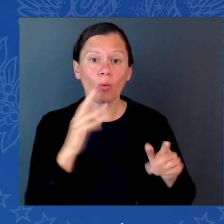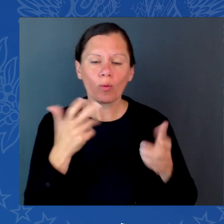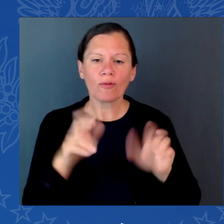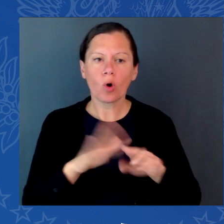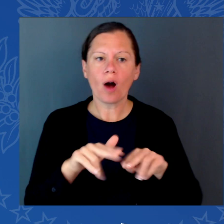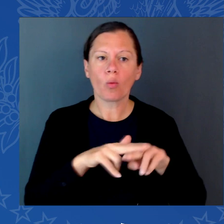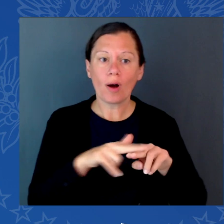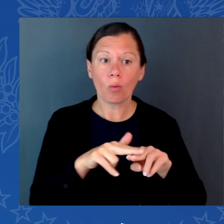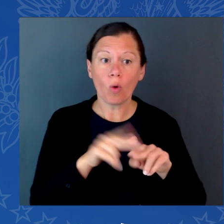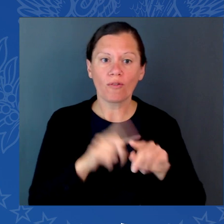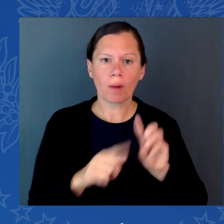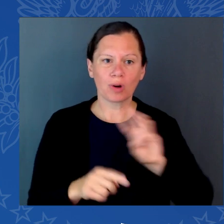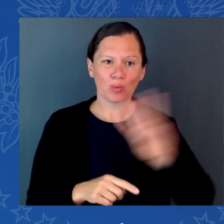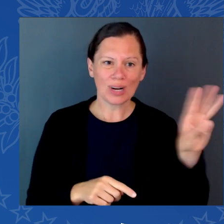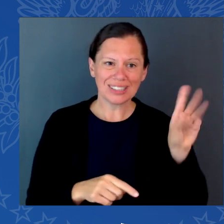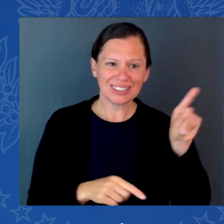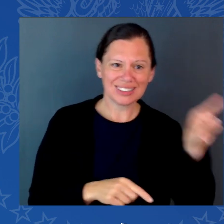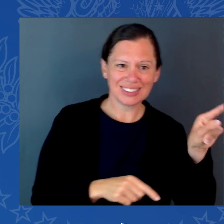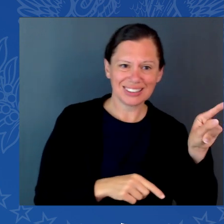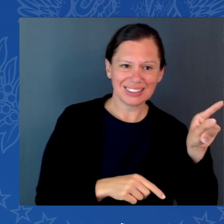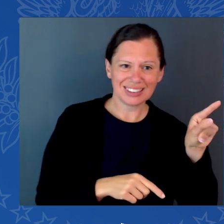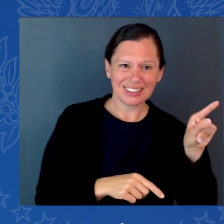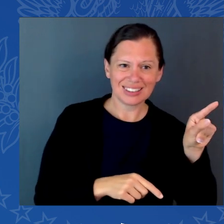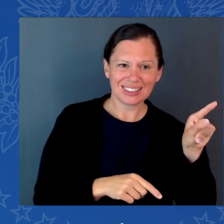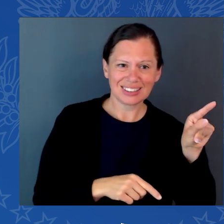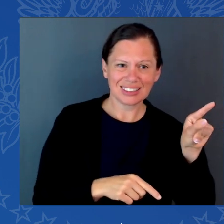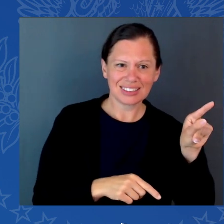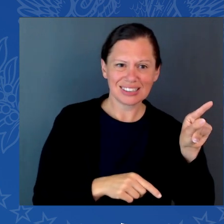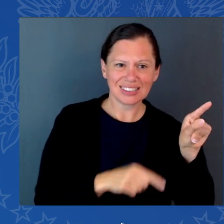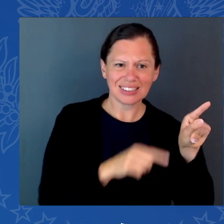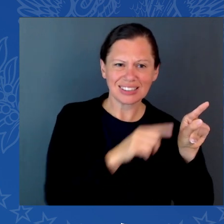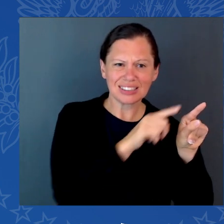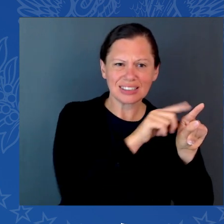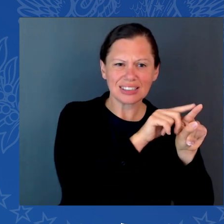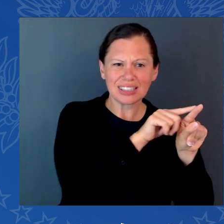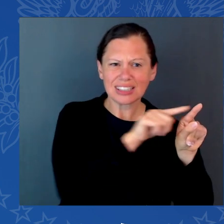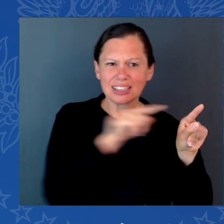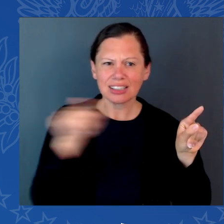to the DRC, to Zambia, and, ultimately, the Indian Ocean.